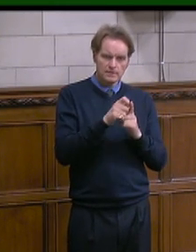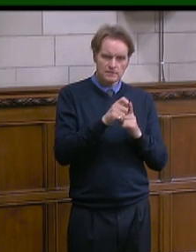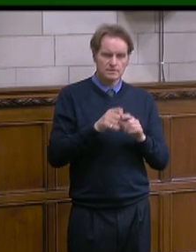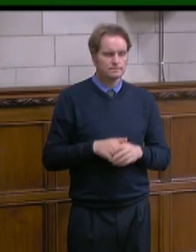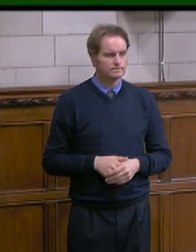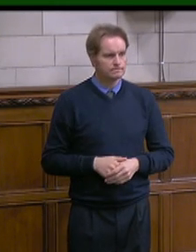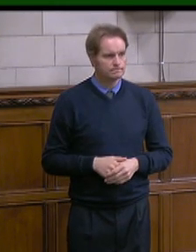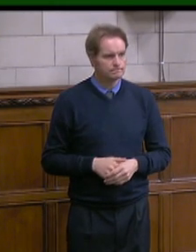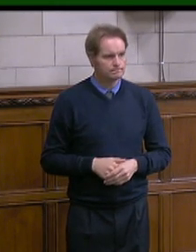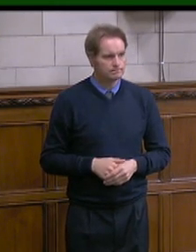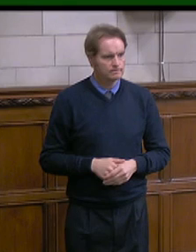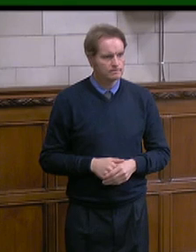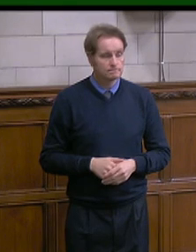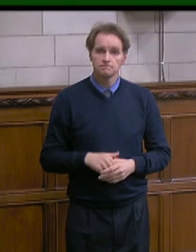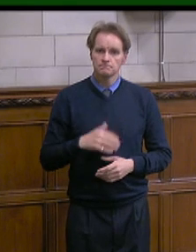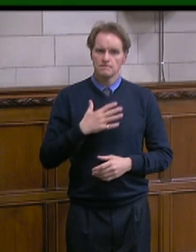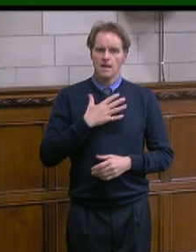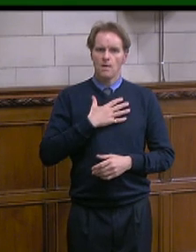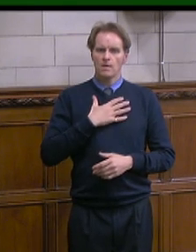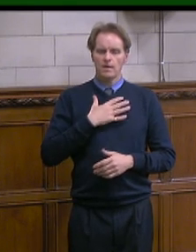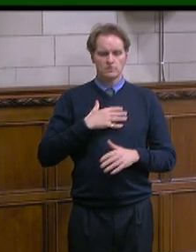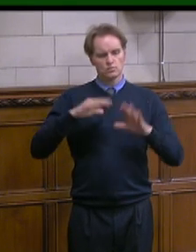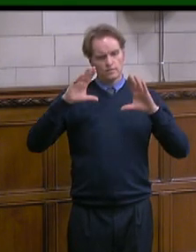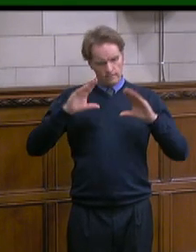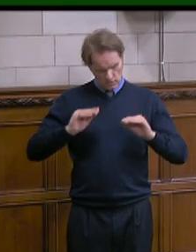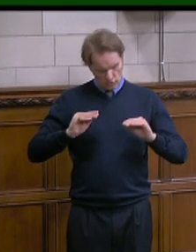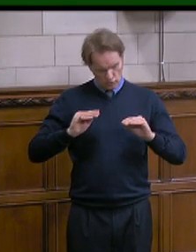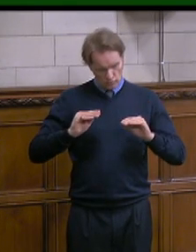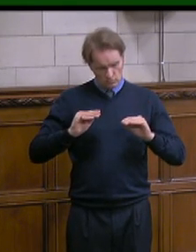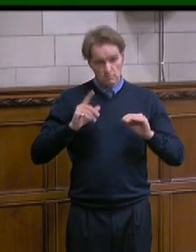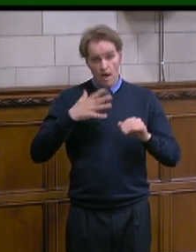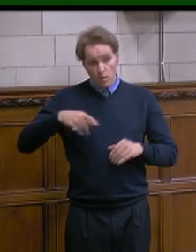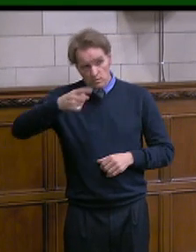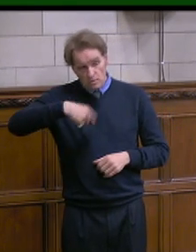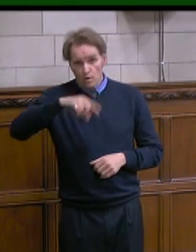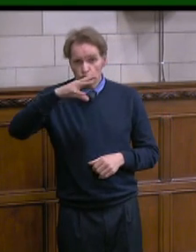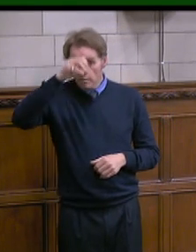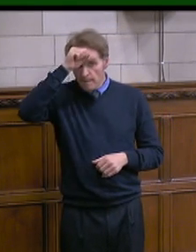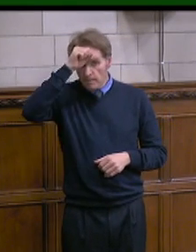To finish, I remind everyone that although we have spent a lot of time talking about